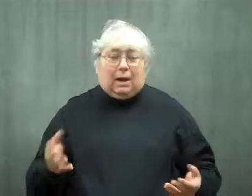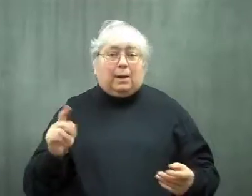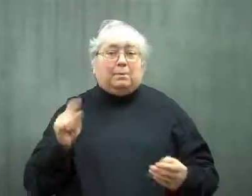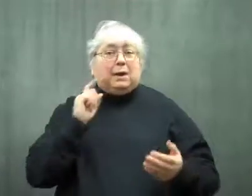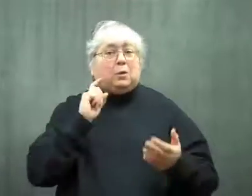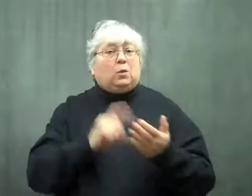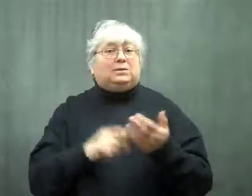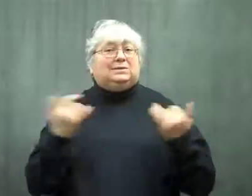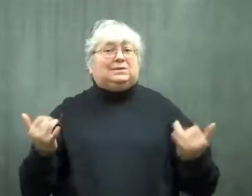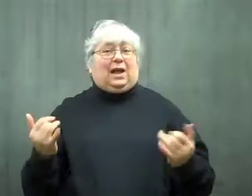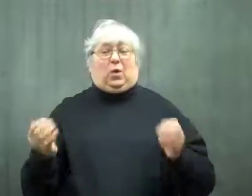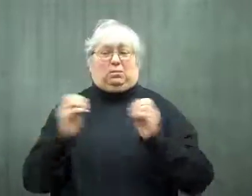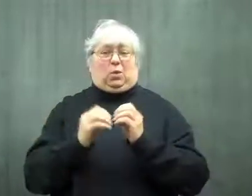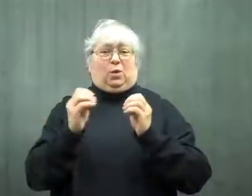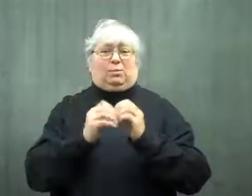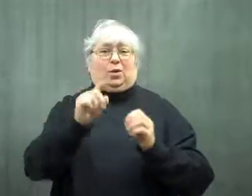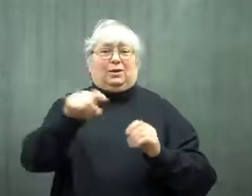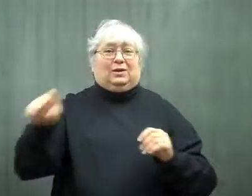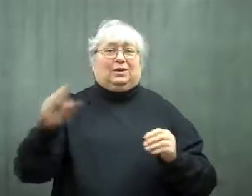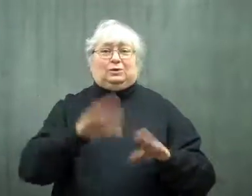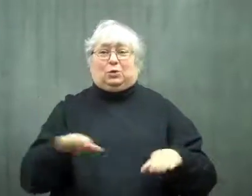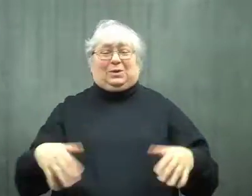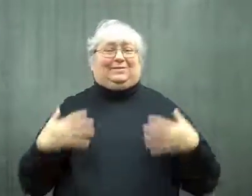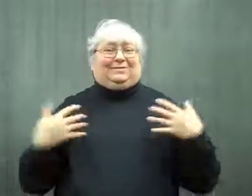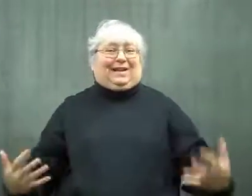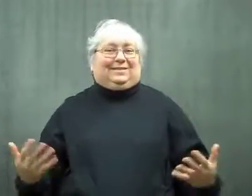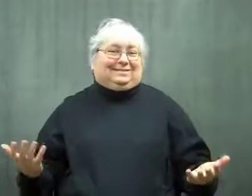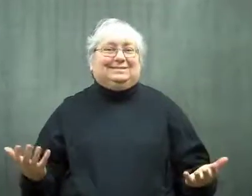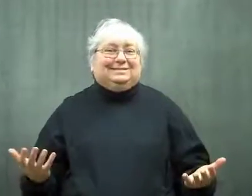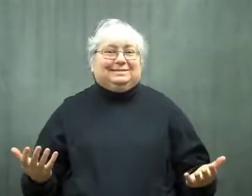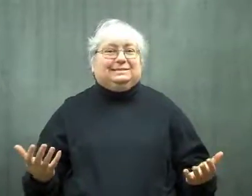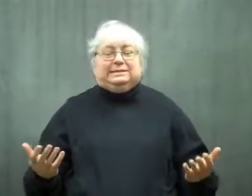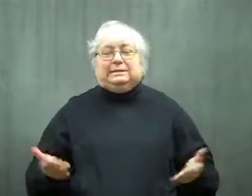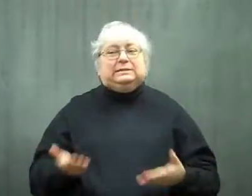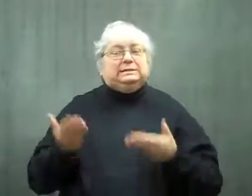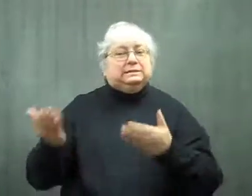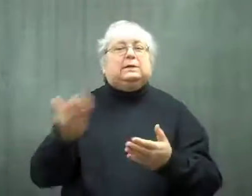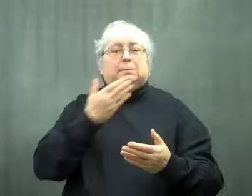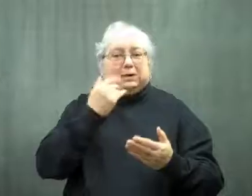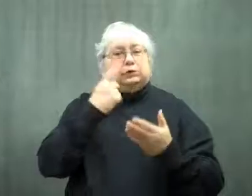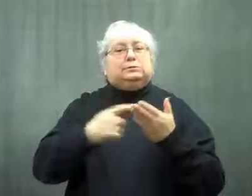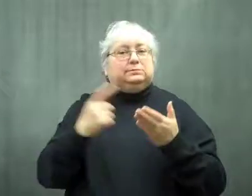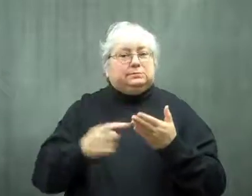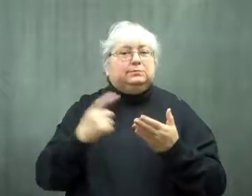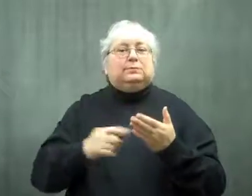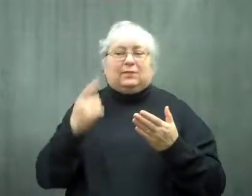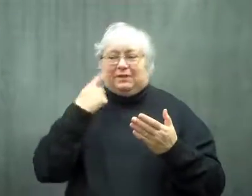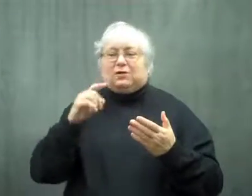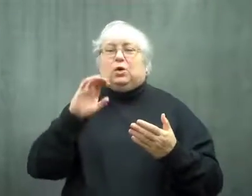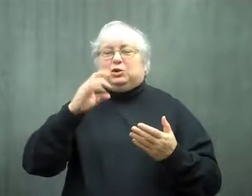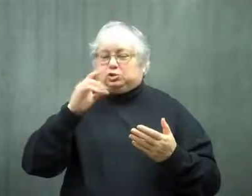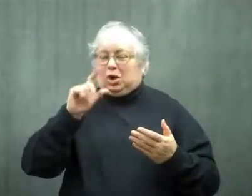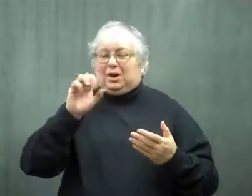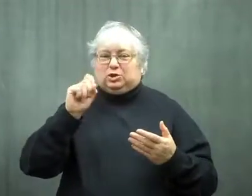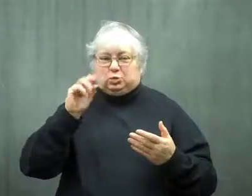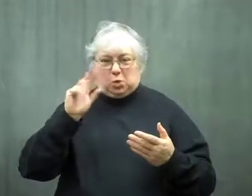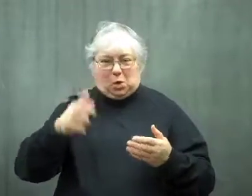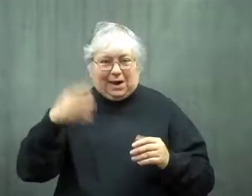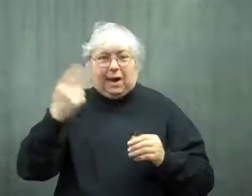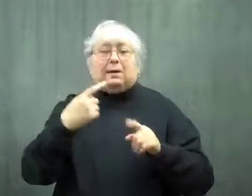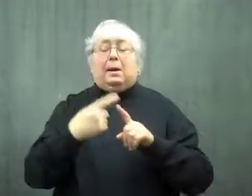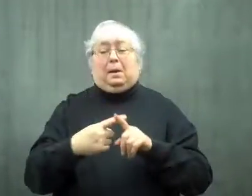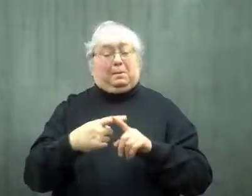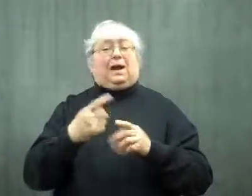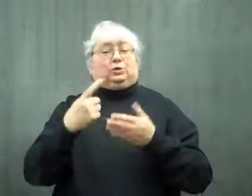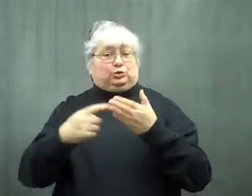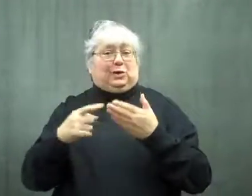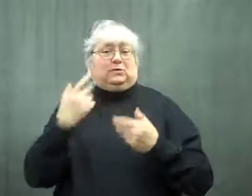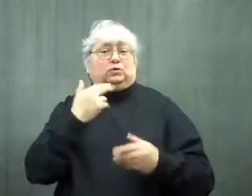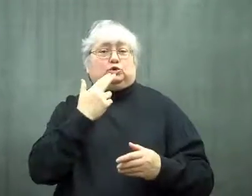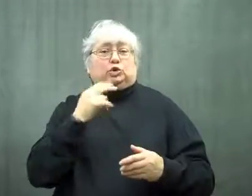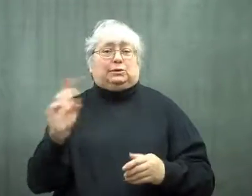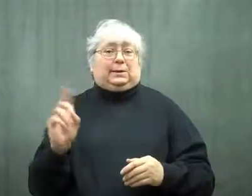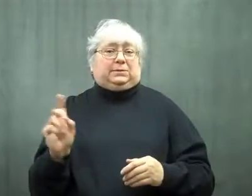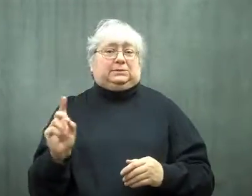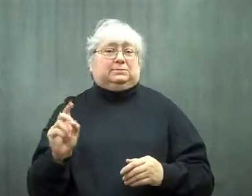However, increasing numbers of children are overweight.